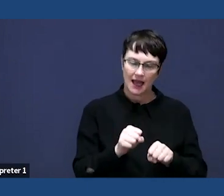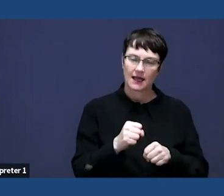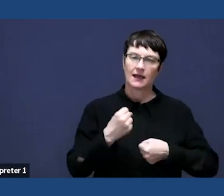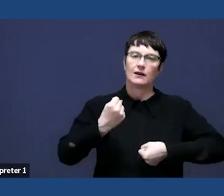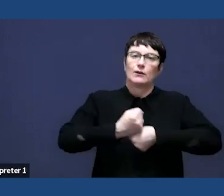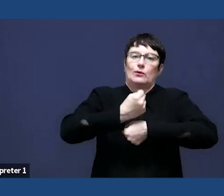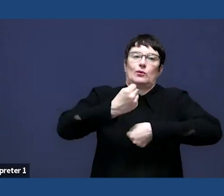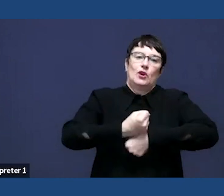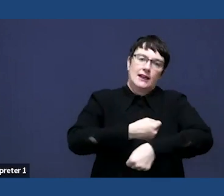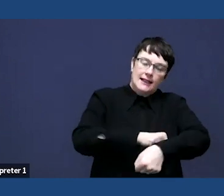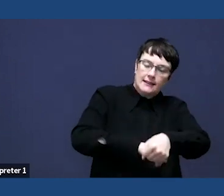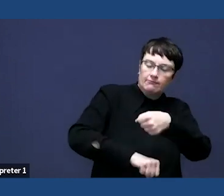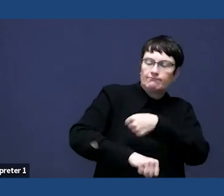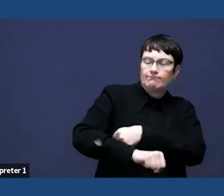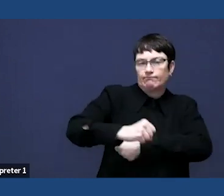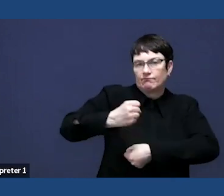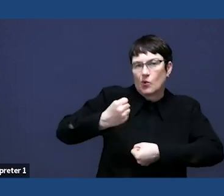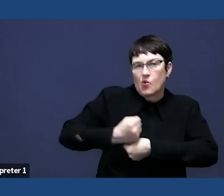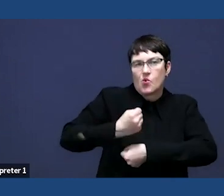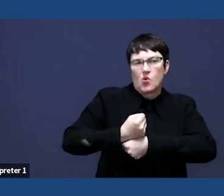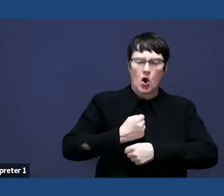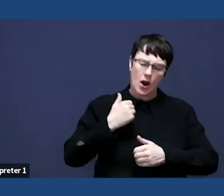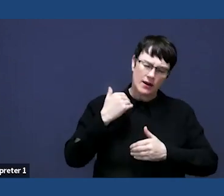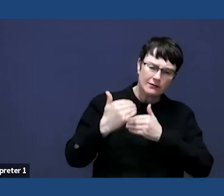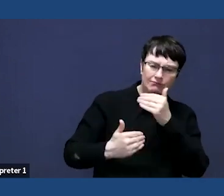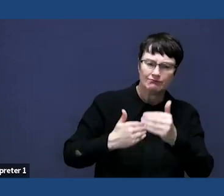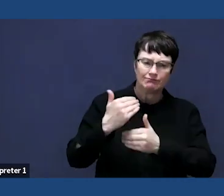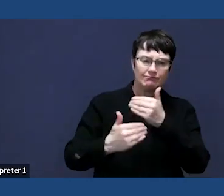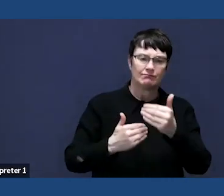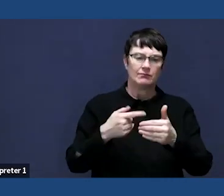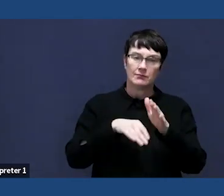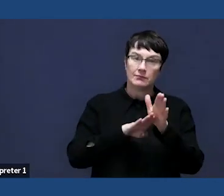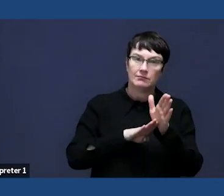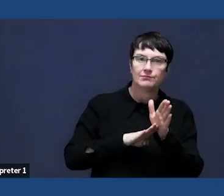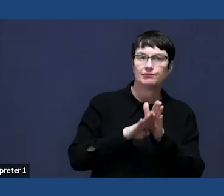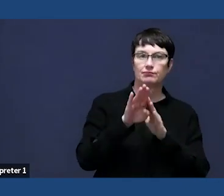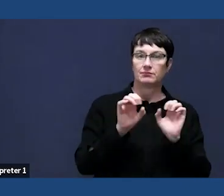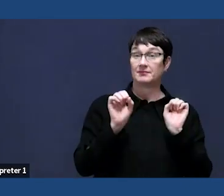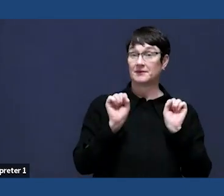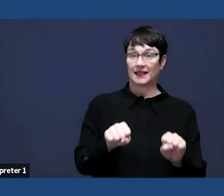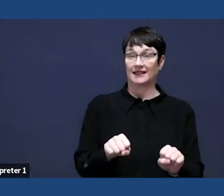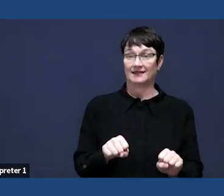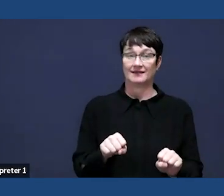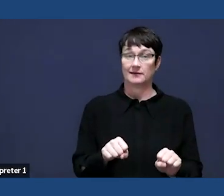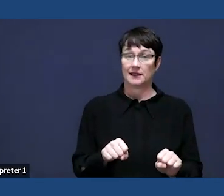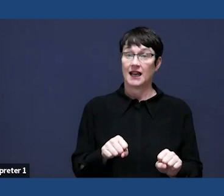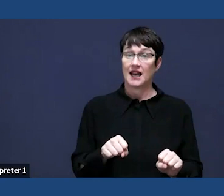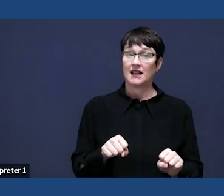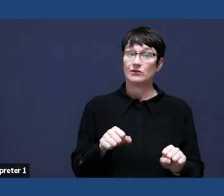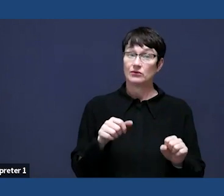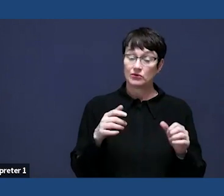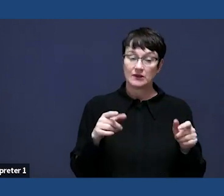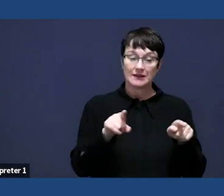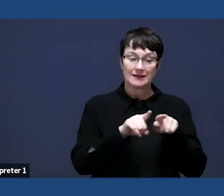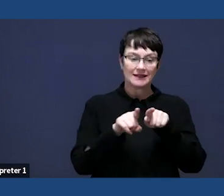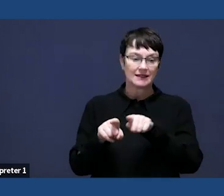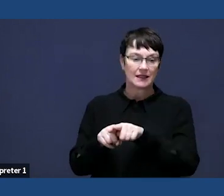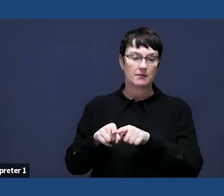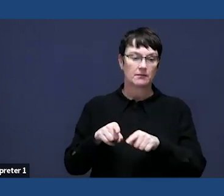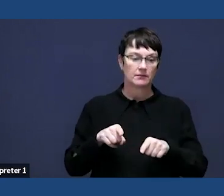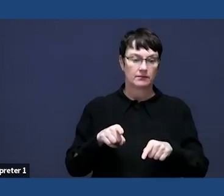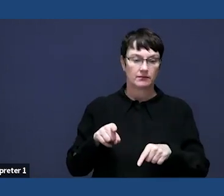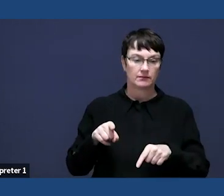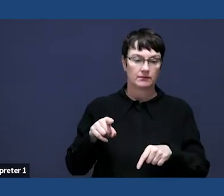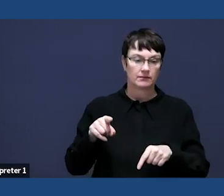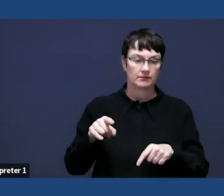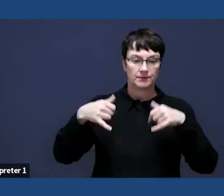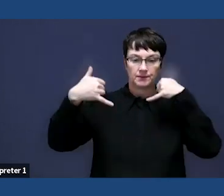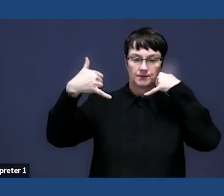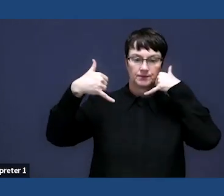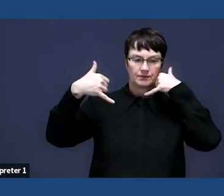With our many years of commitment to make technical accessible to -- we are definitely